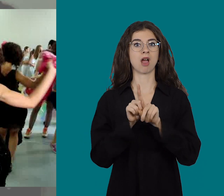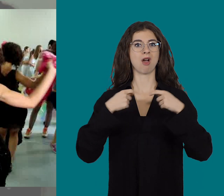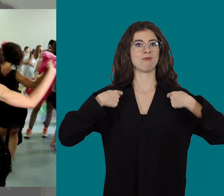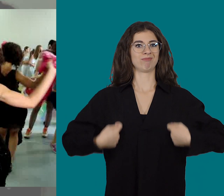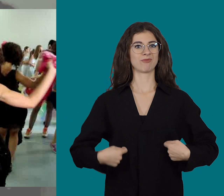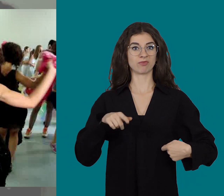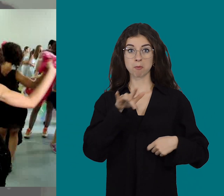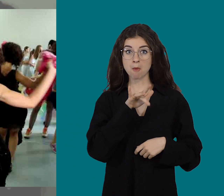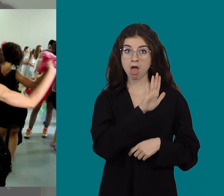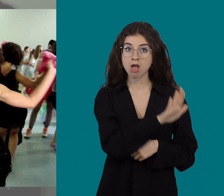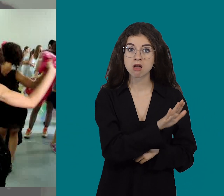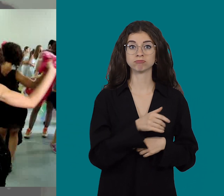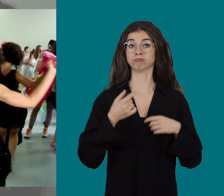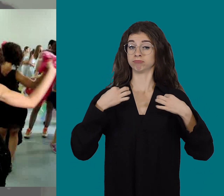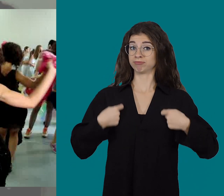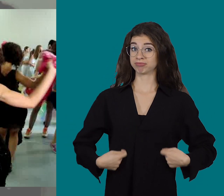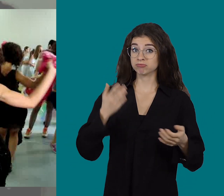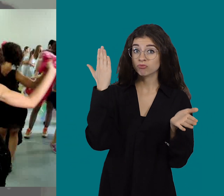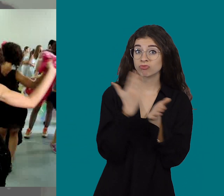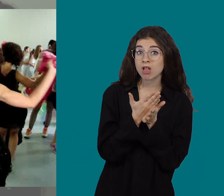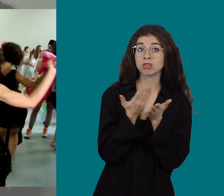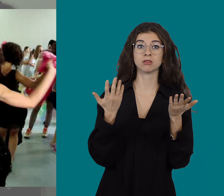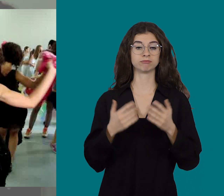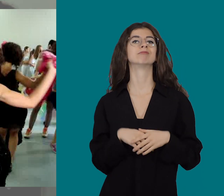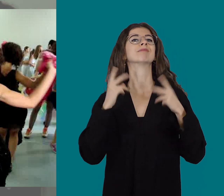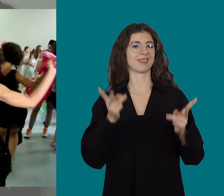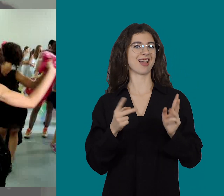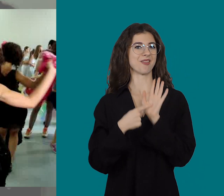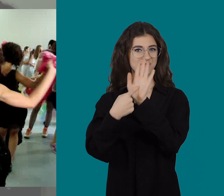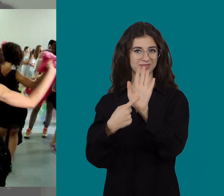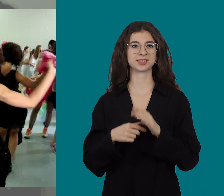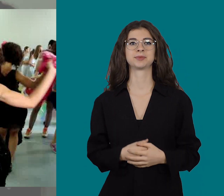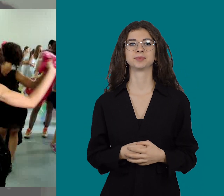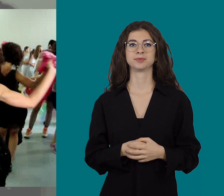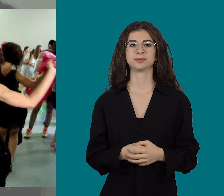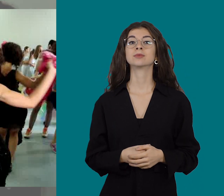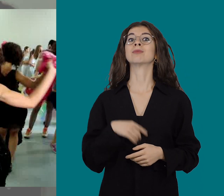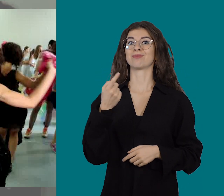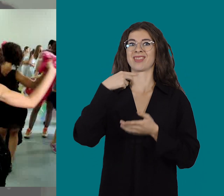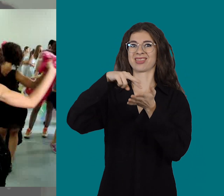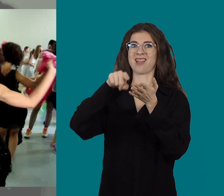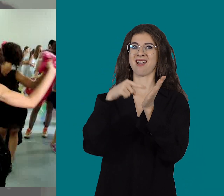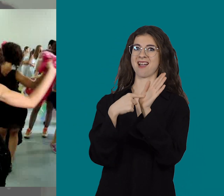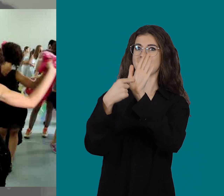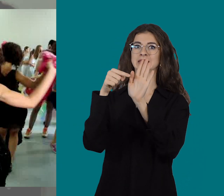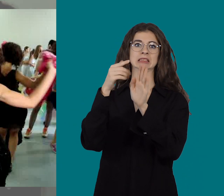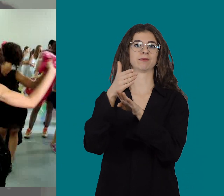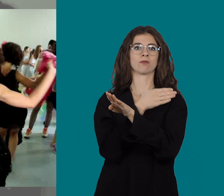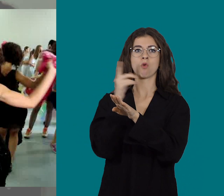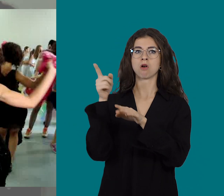that the outfits are also in place and complete, so the can perform and before the show she checks,